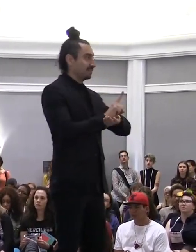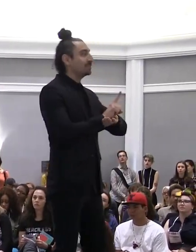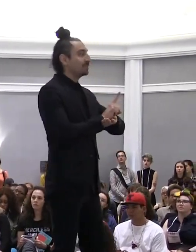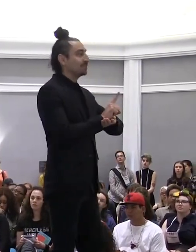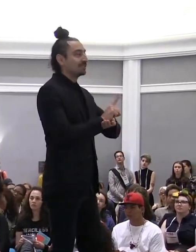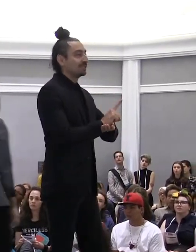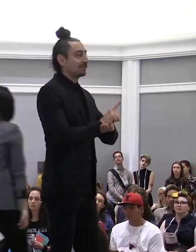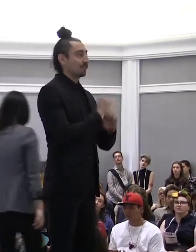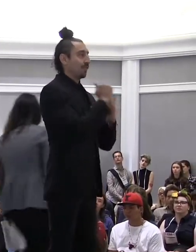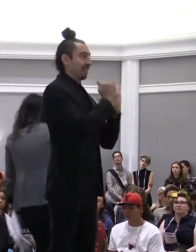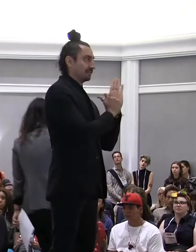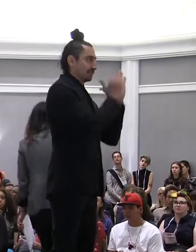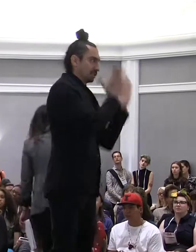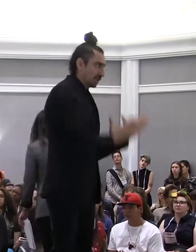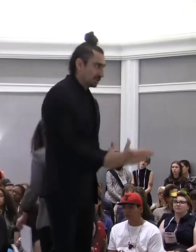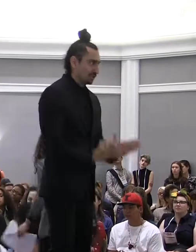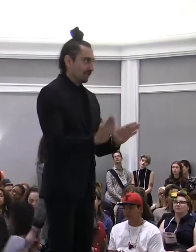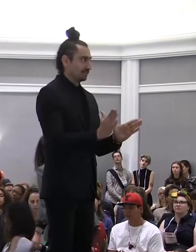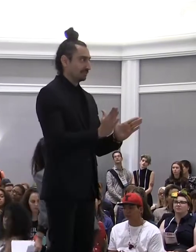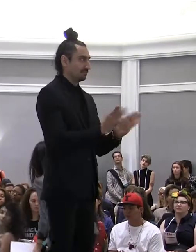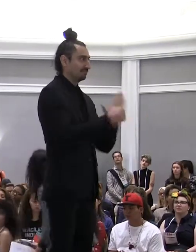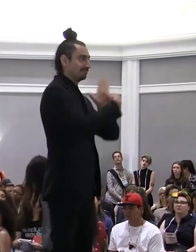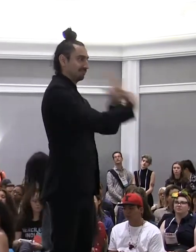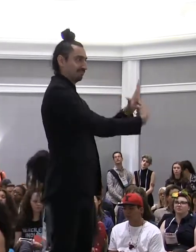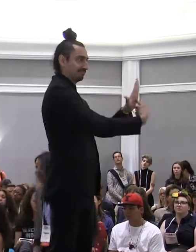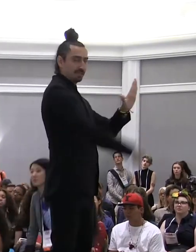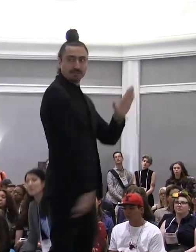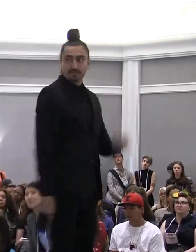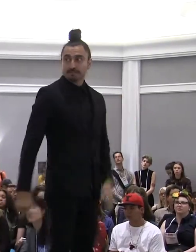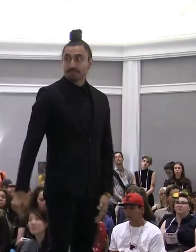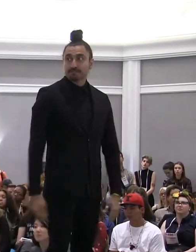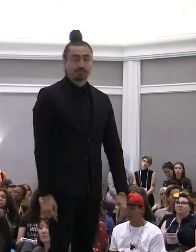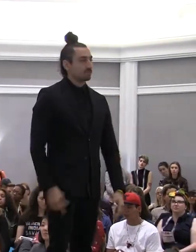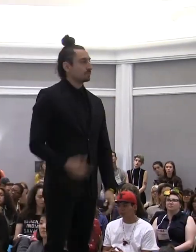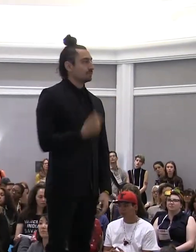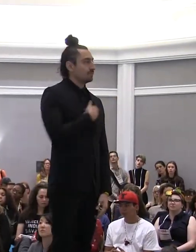(Devon) We call this part, the agenda at a gallop and we're running a few paces behind.